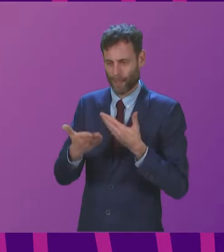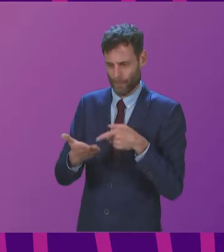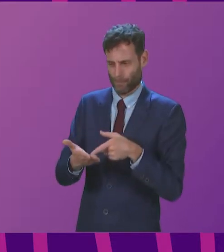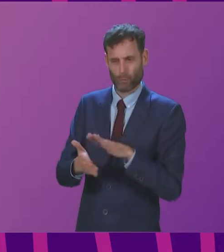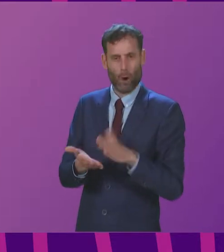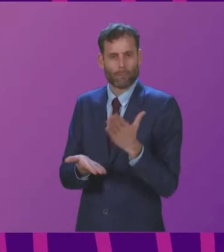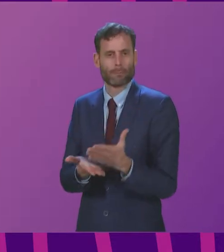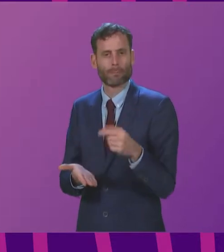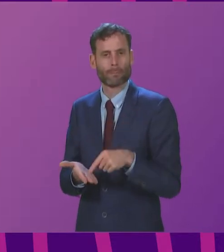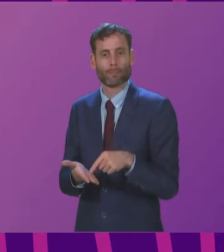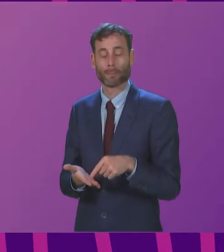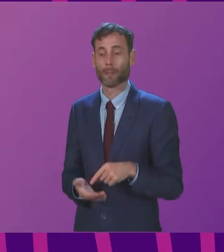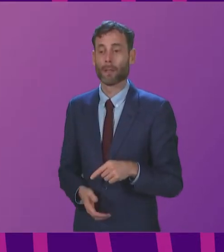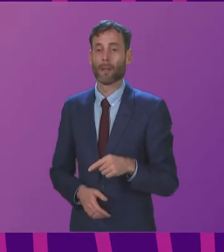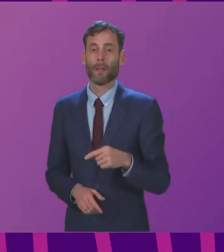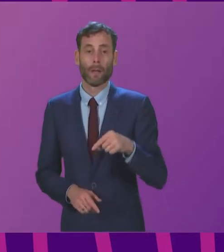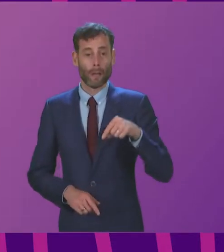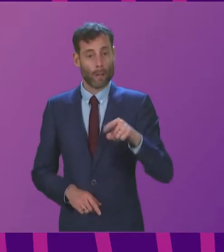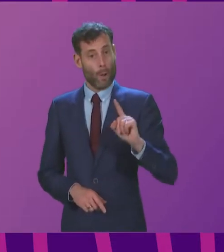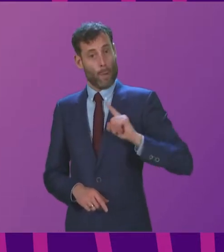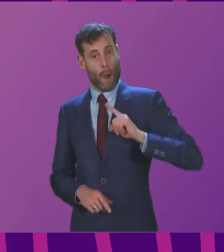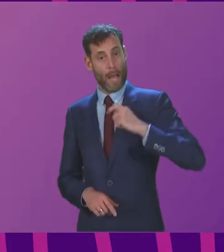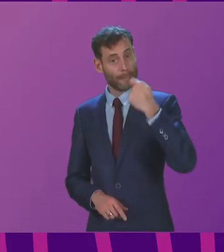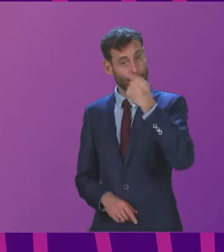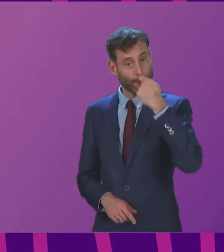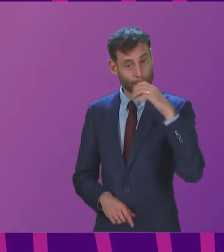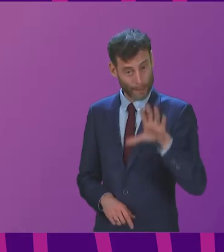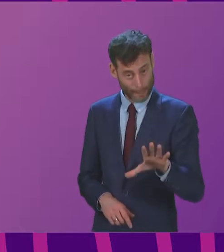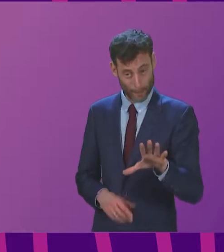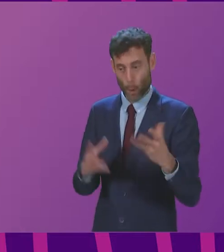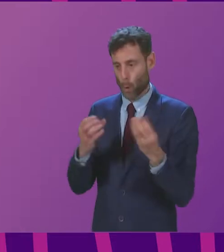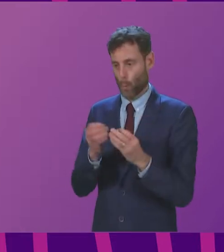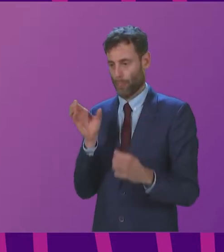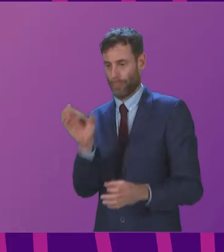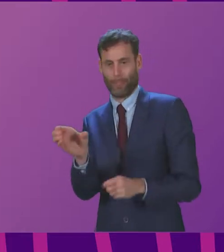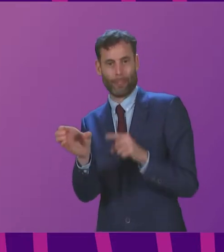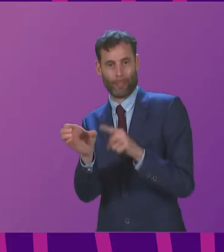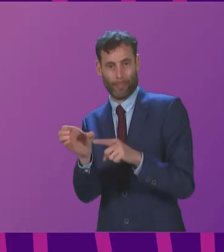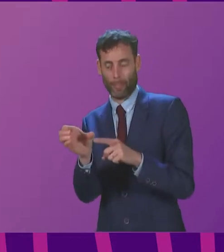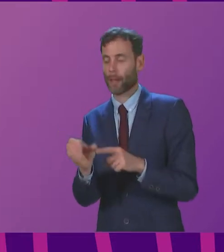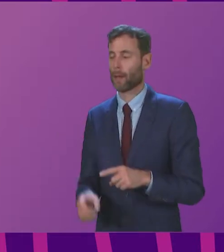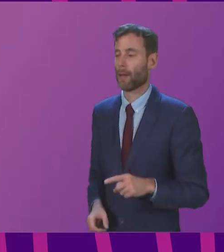point of testing in or outside a Covid vaccination certification scheme. The fact that, up until